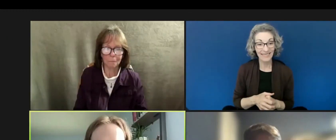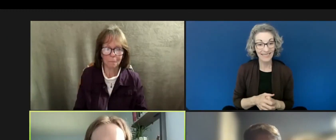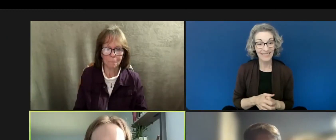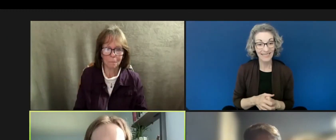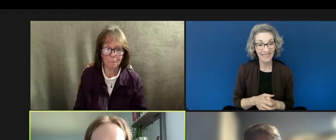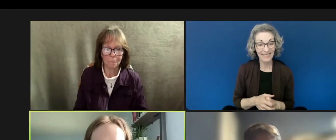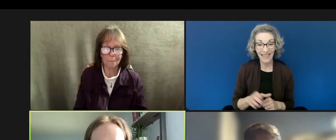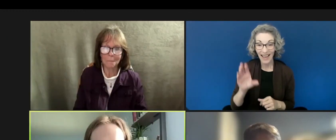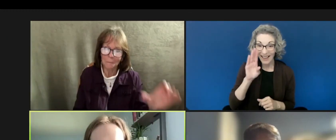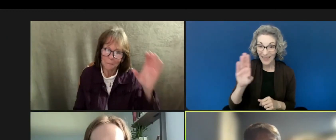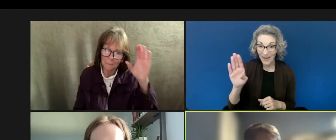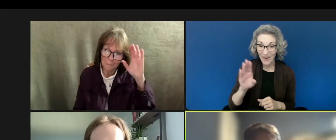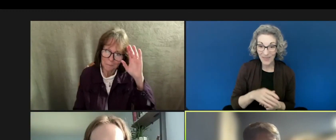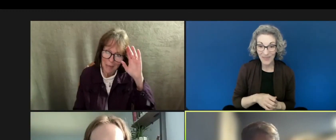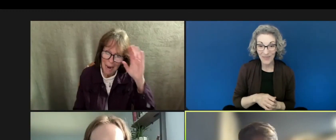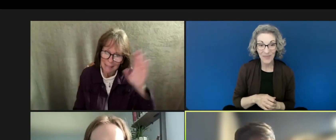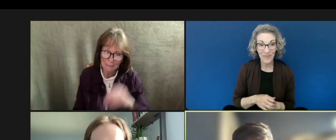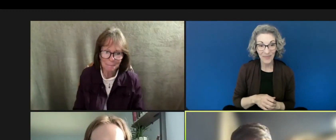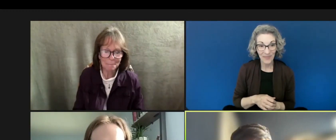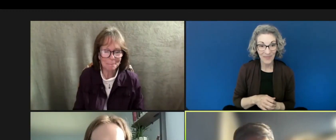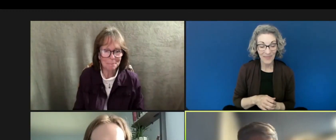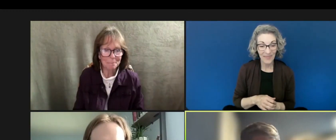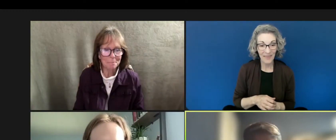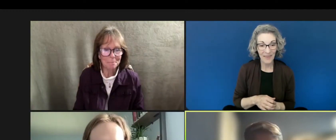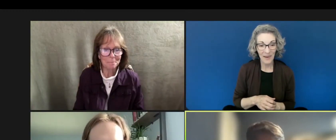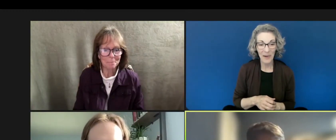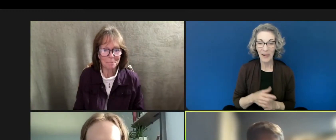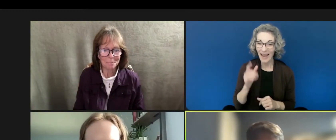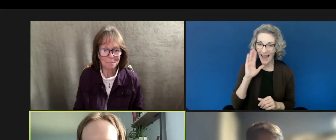Hello, now I know [LAUGH] Dr.